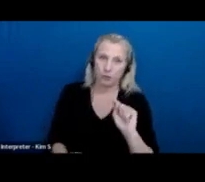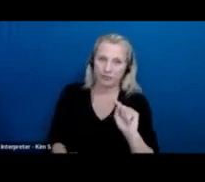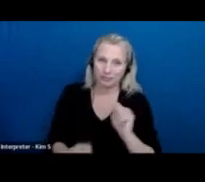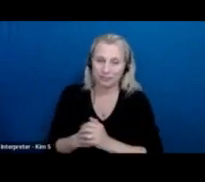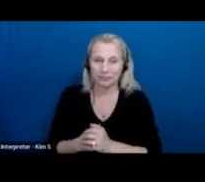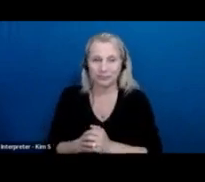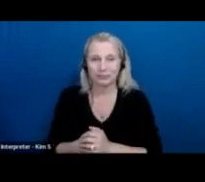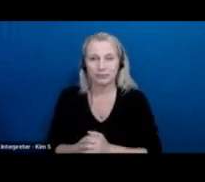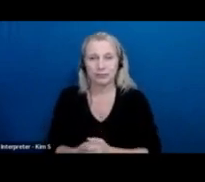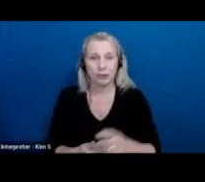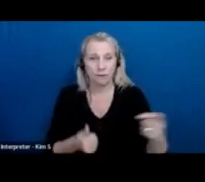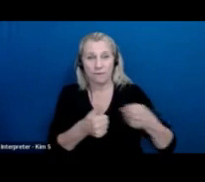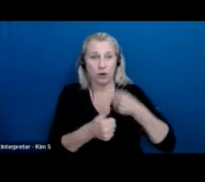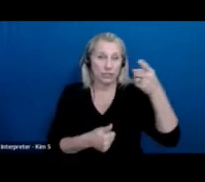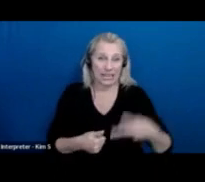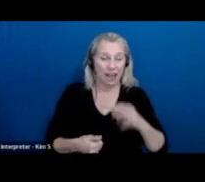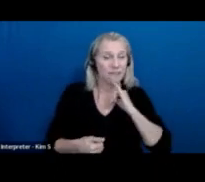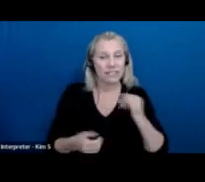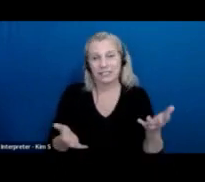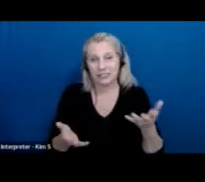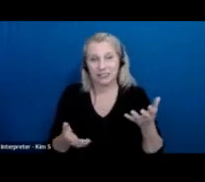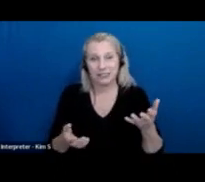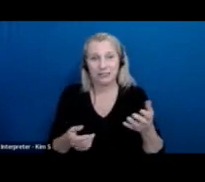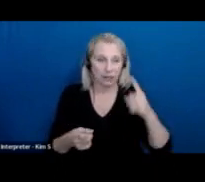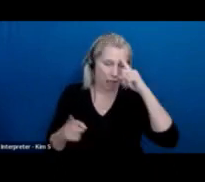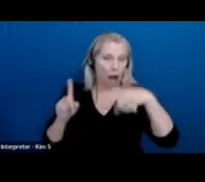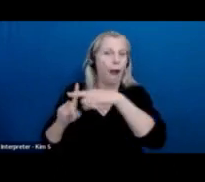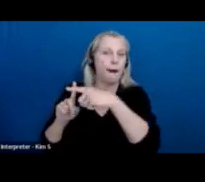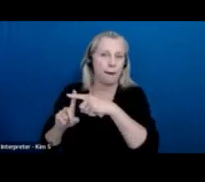half of that definition is simply optimism, which is really